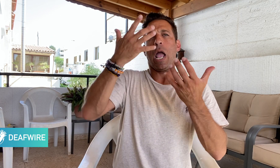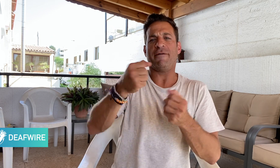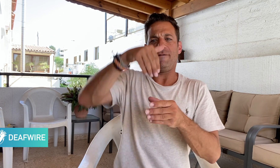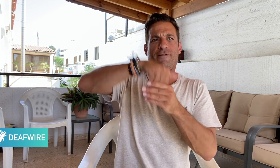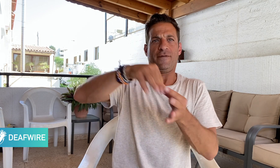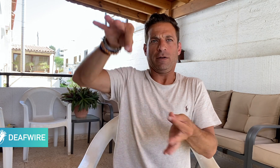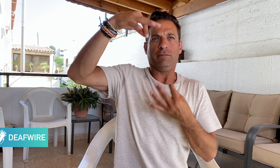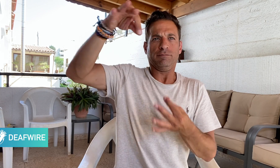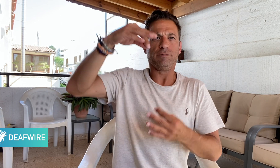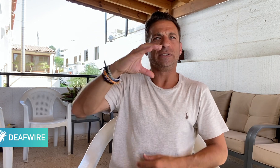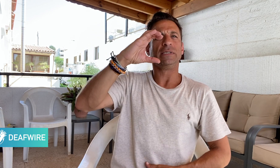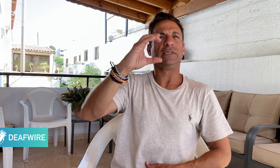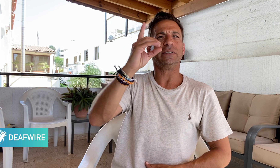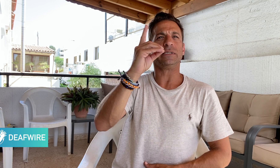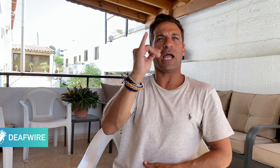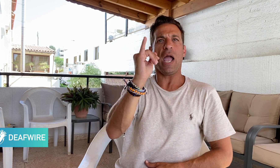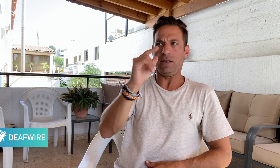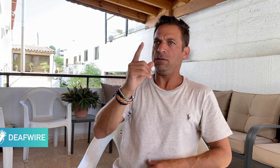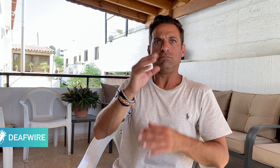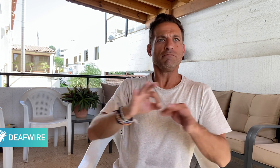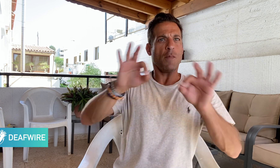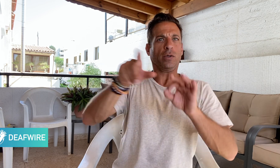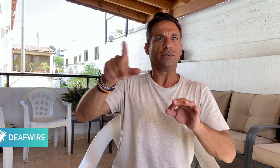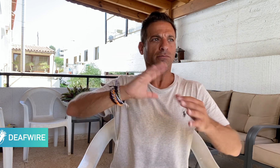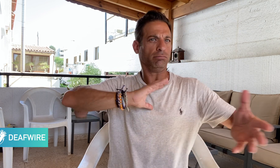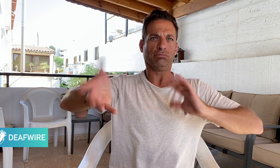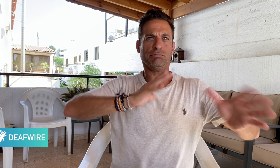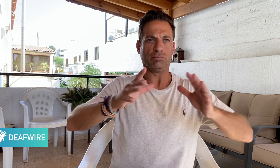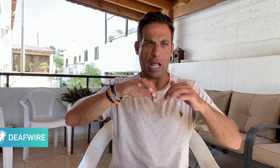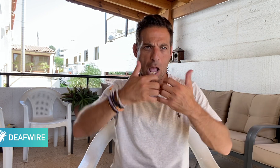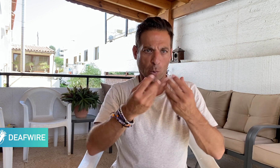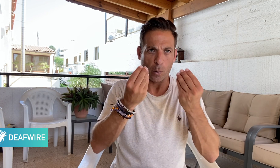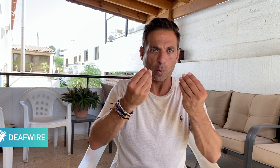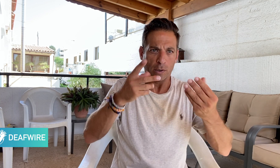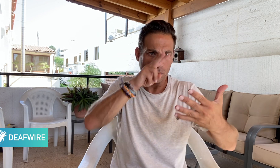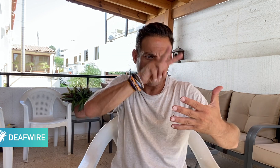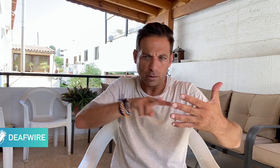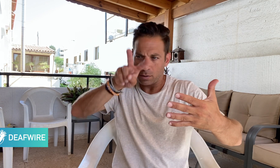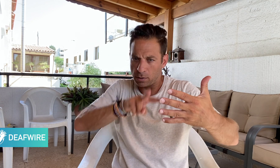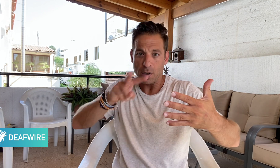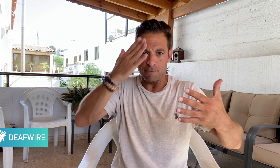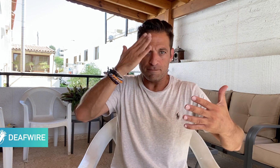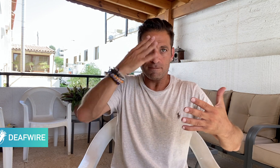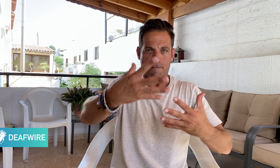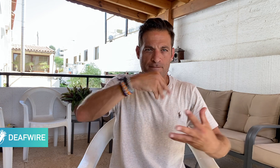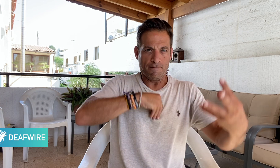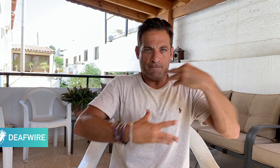their own sign language interpretations of transcribed news